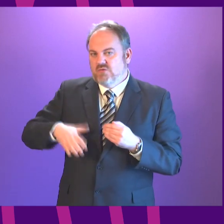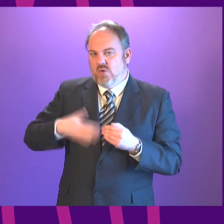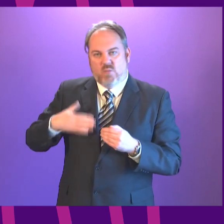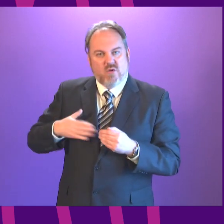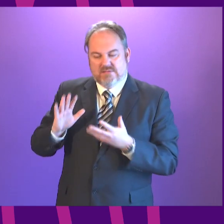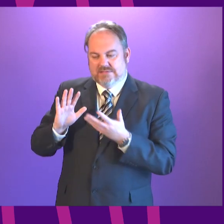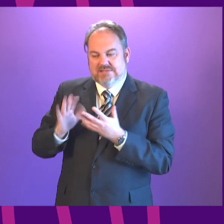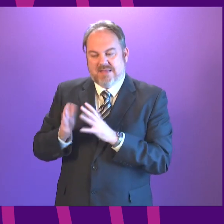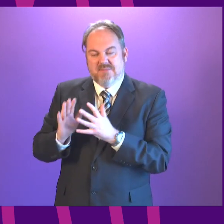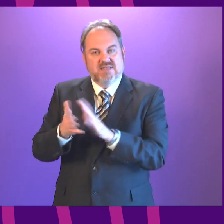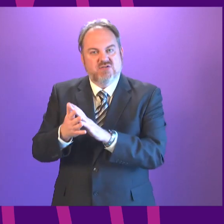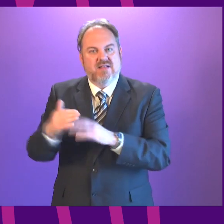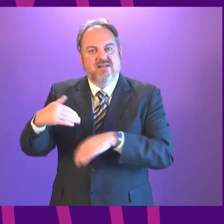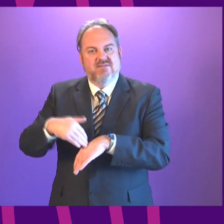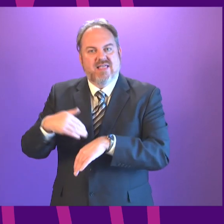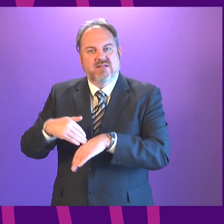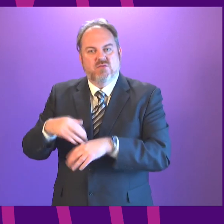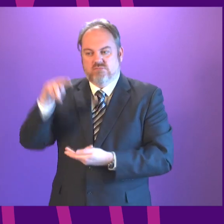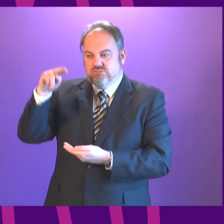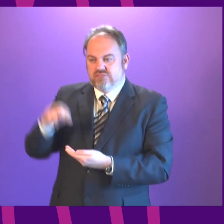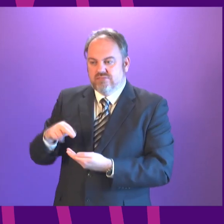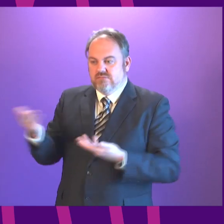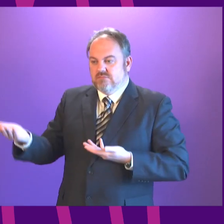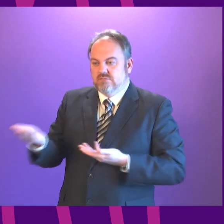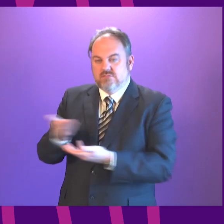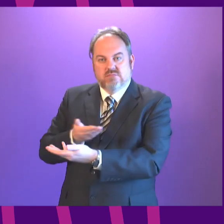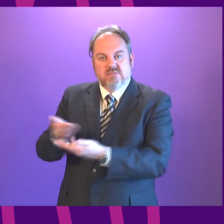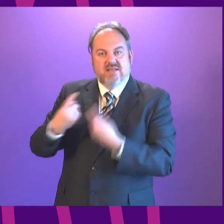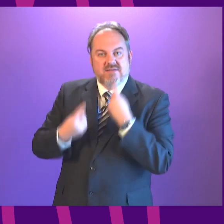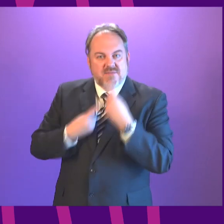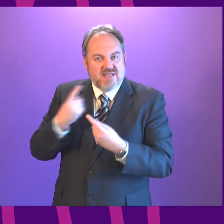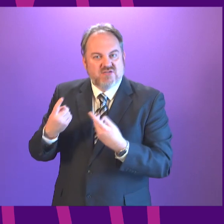disruption, given that we have so much inevitable and unavoidable disruption to deal with.